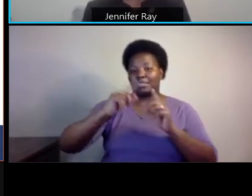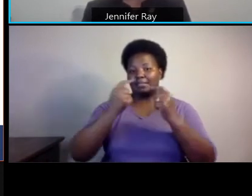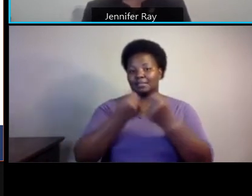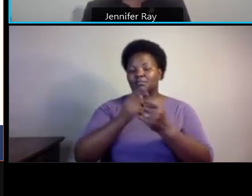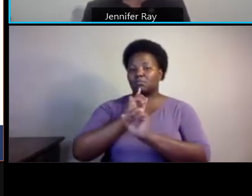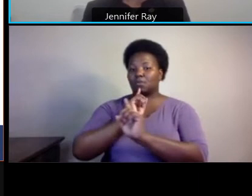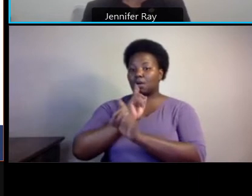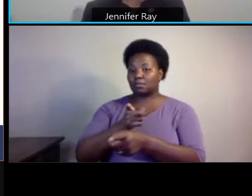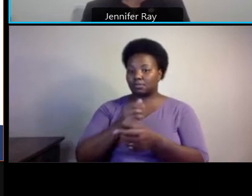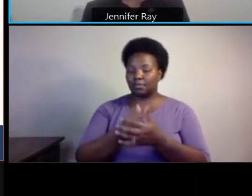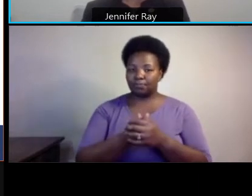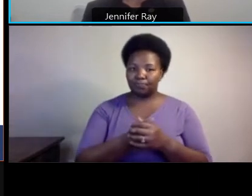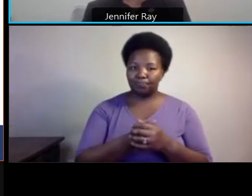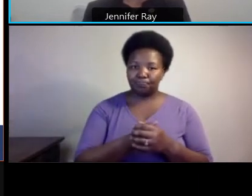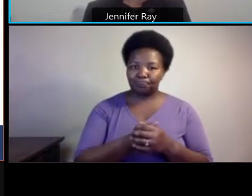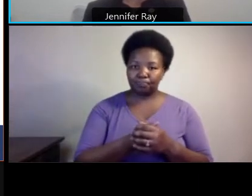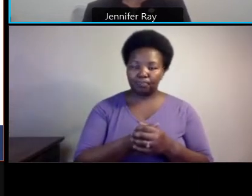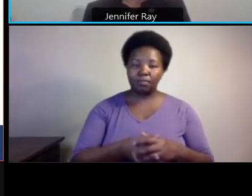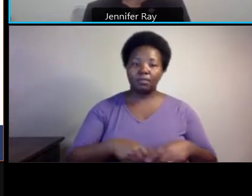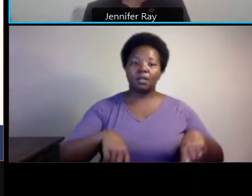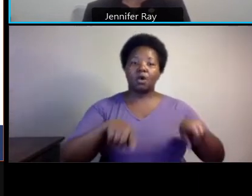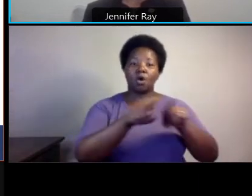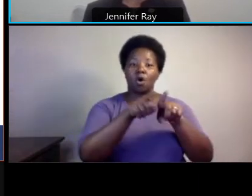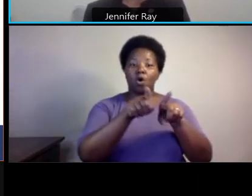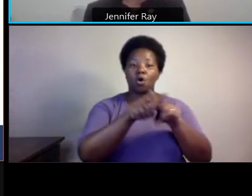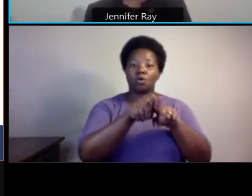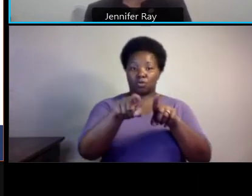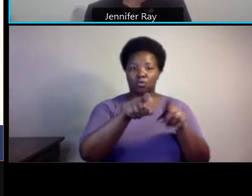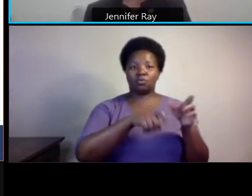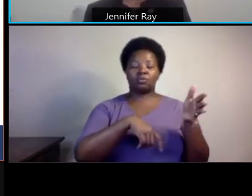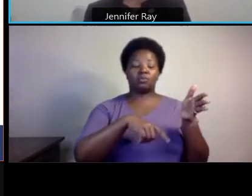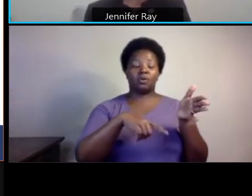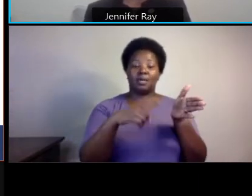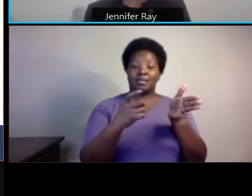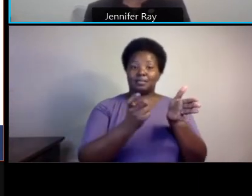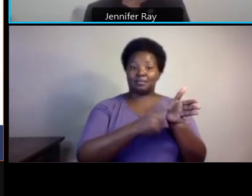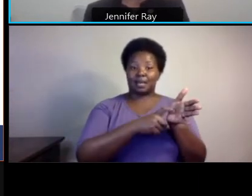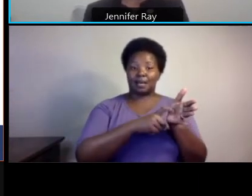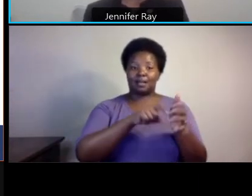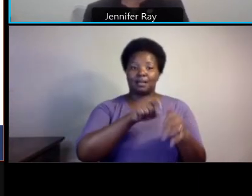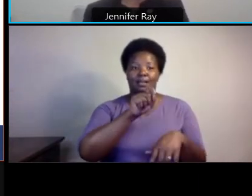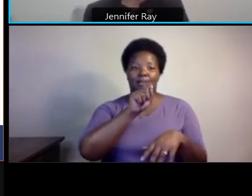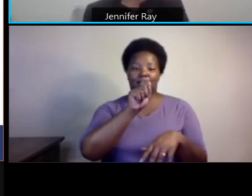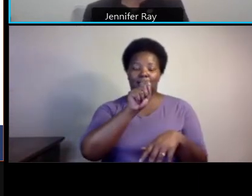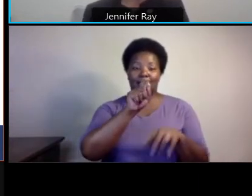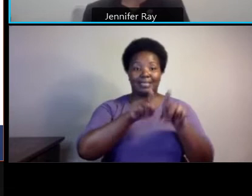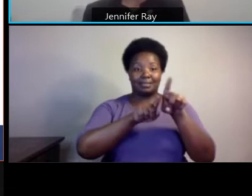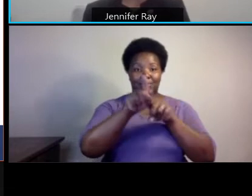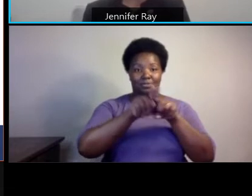you can also dial star three or select the three dots icon to raise your hand and ask a question